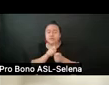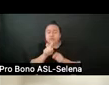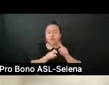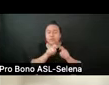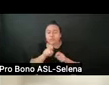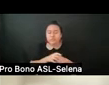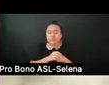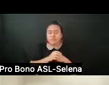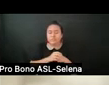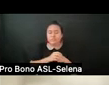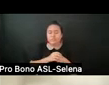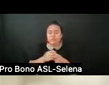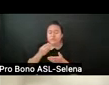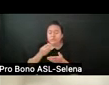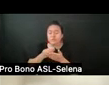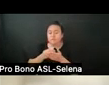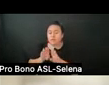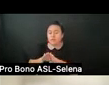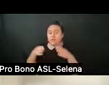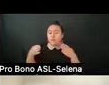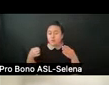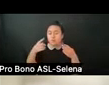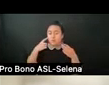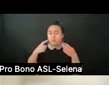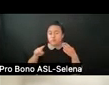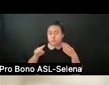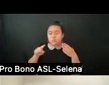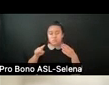The fund is open to all locations.